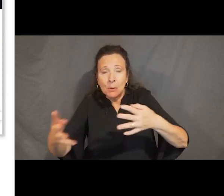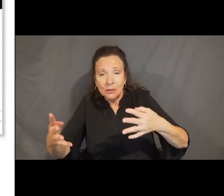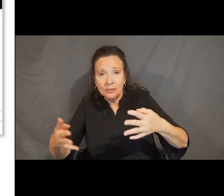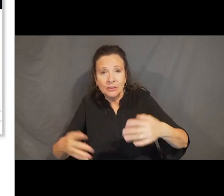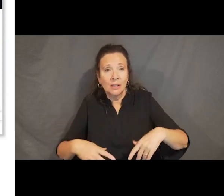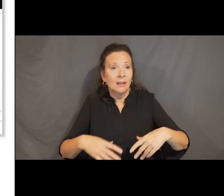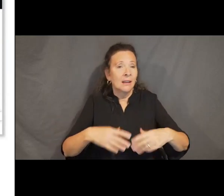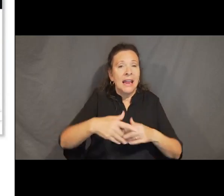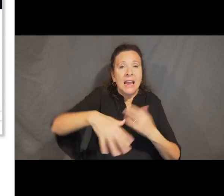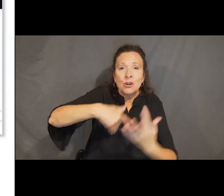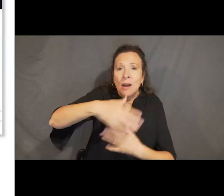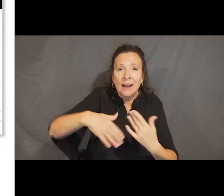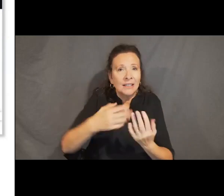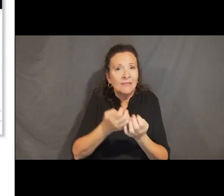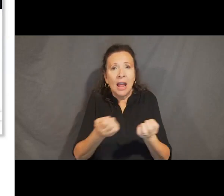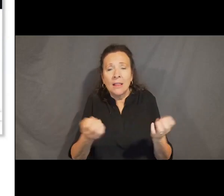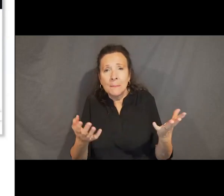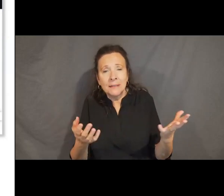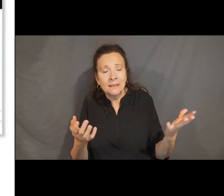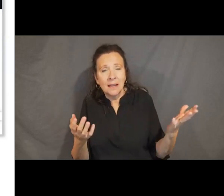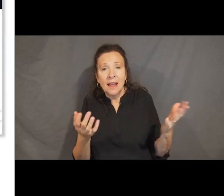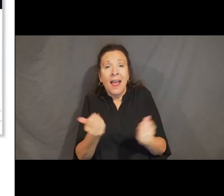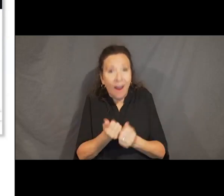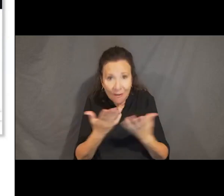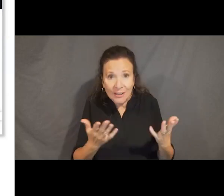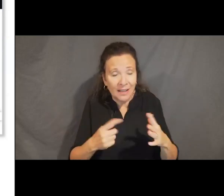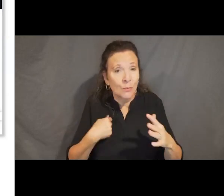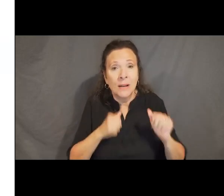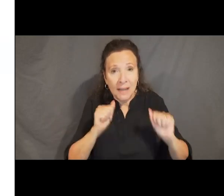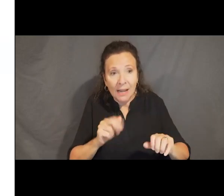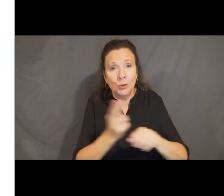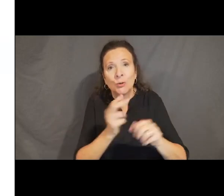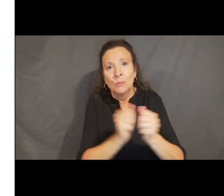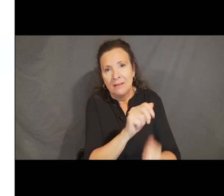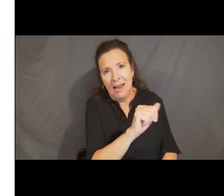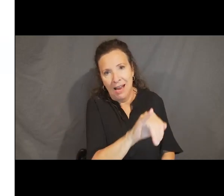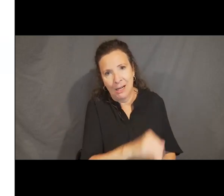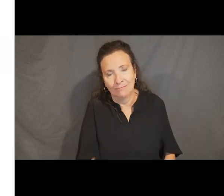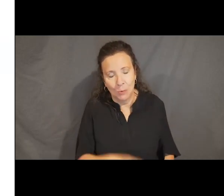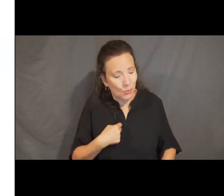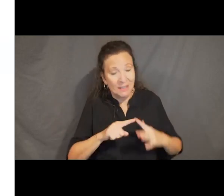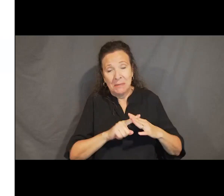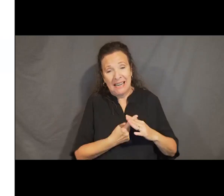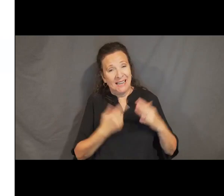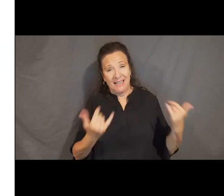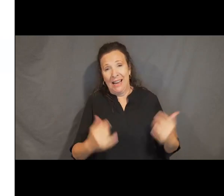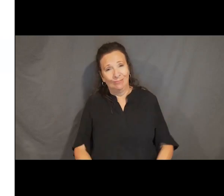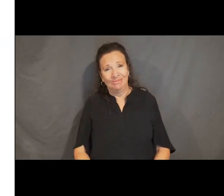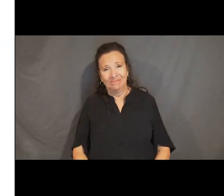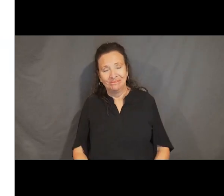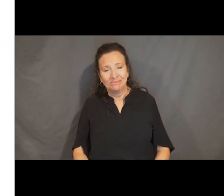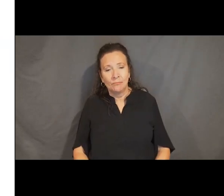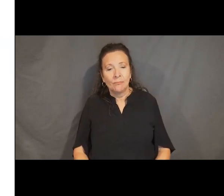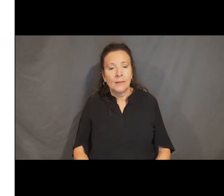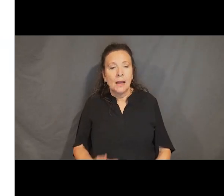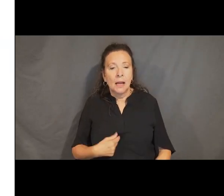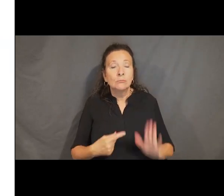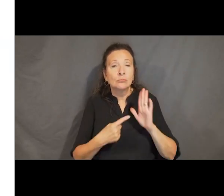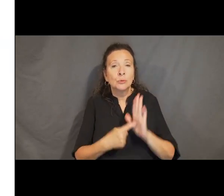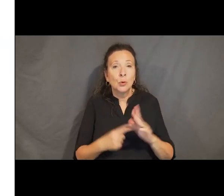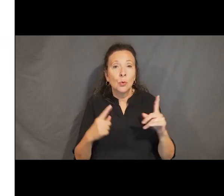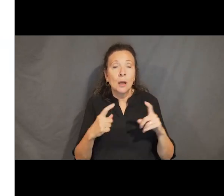And there is more to come. We are just at the beginning. I am showing a complex chart on screen,